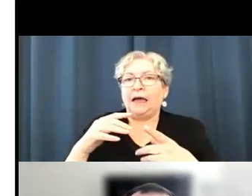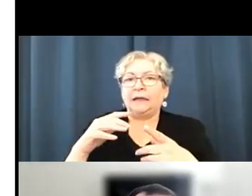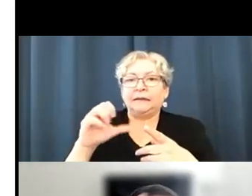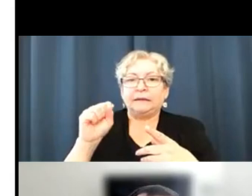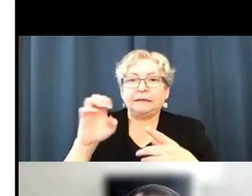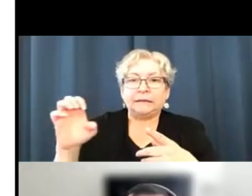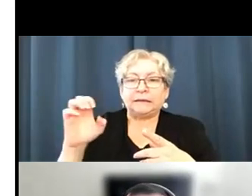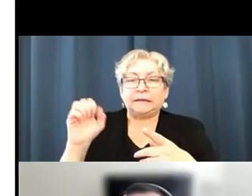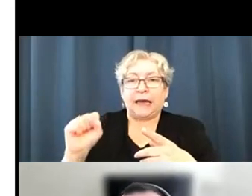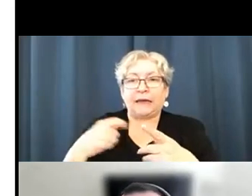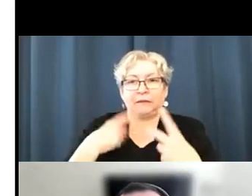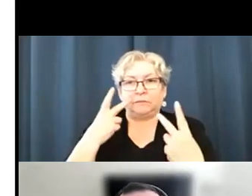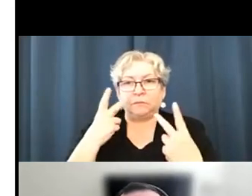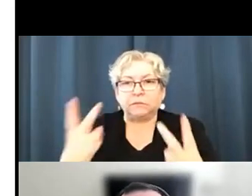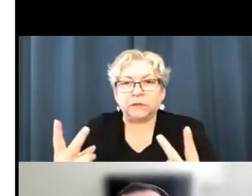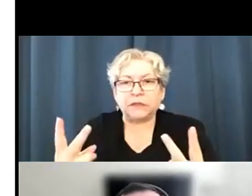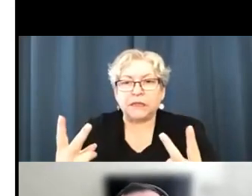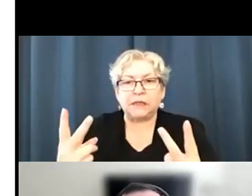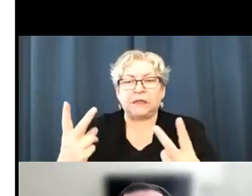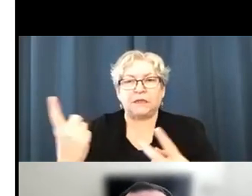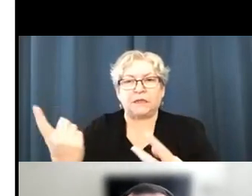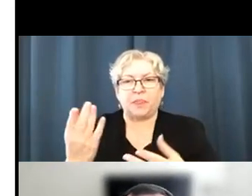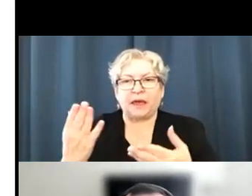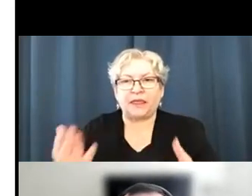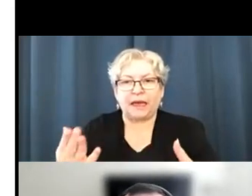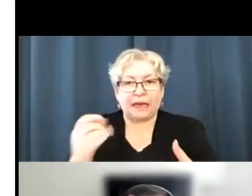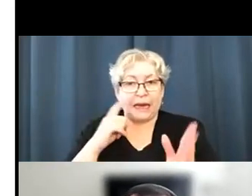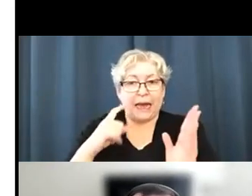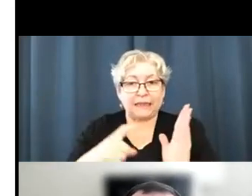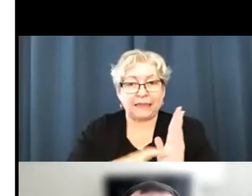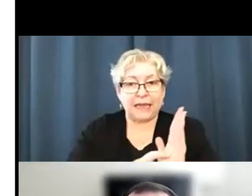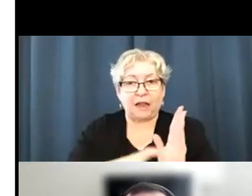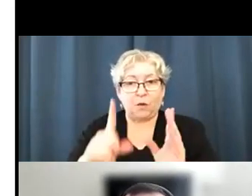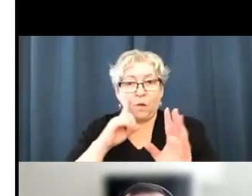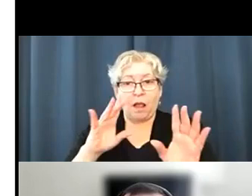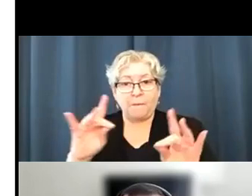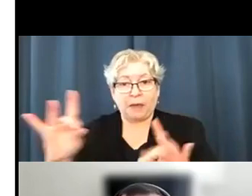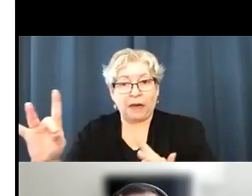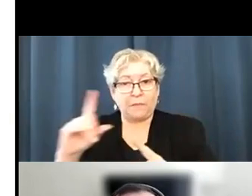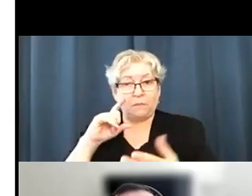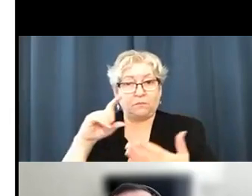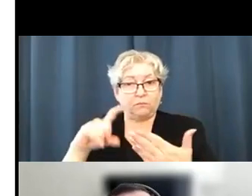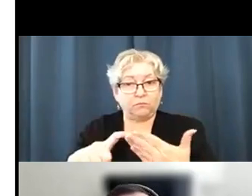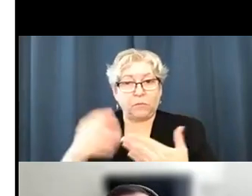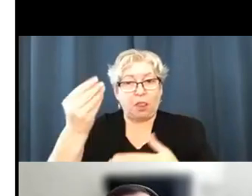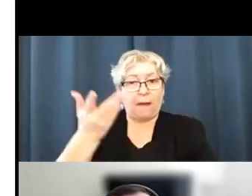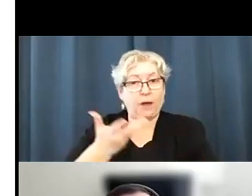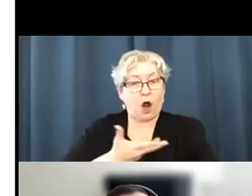Can I tell that something is there and will my screen reader be able to pick that up and read it to me? So, hopefully, you are at least familiar